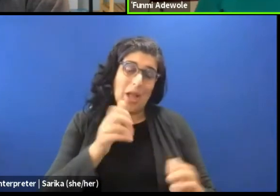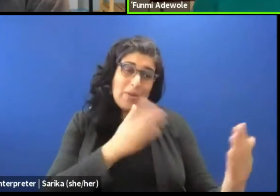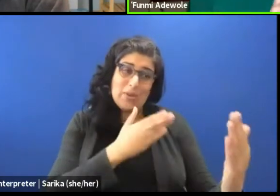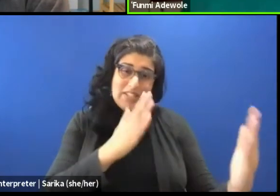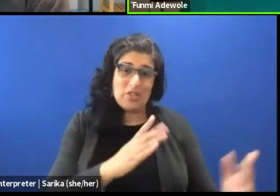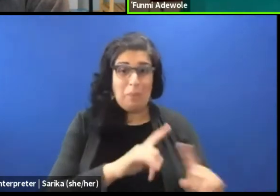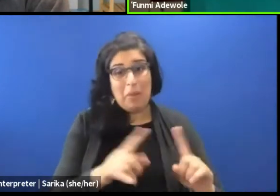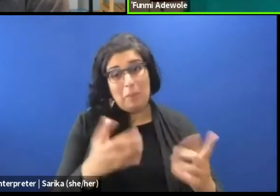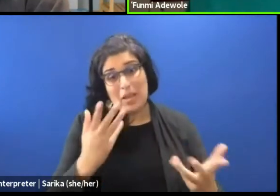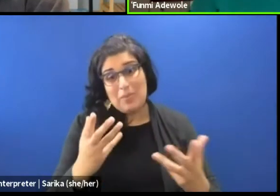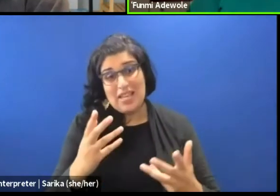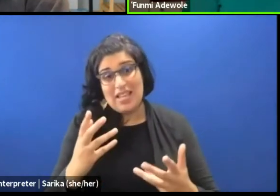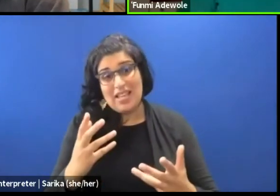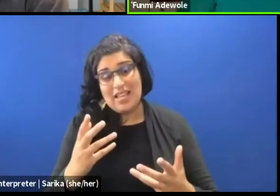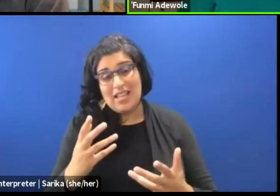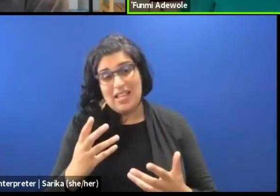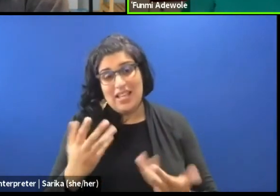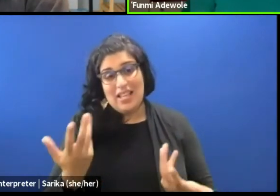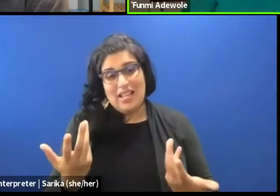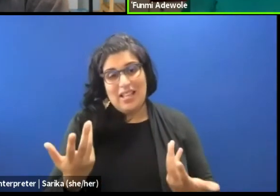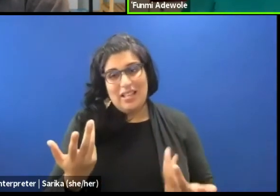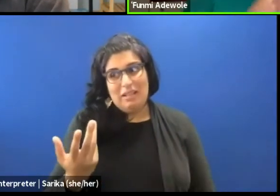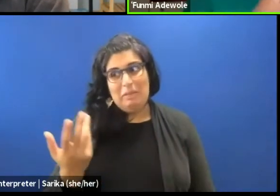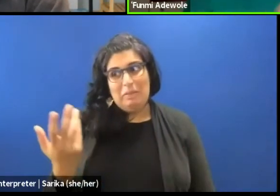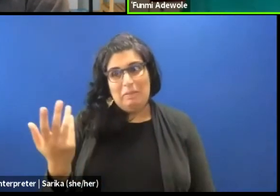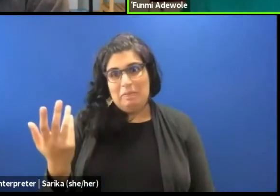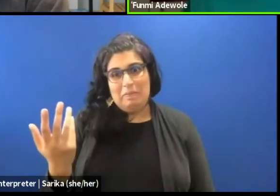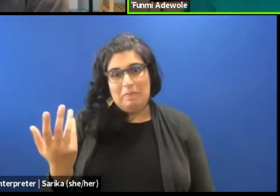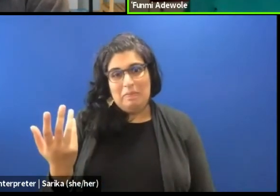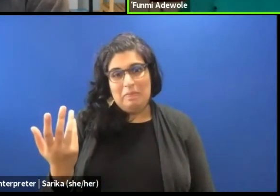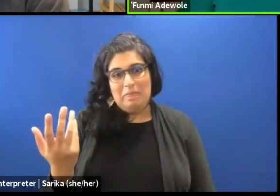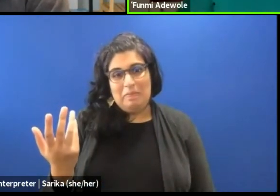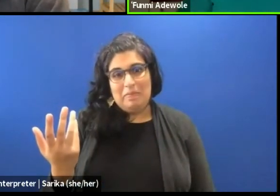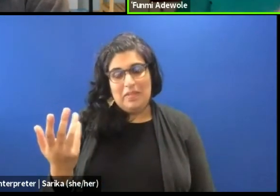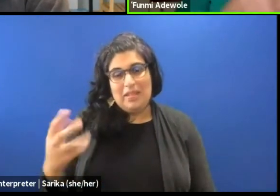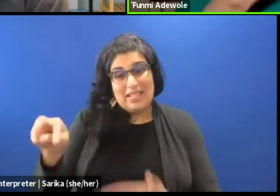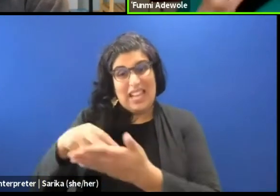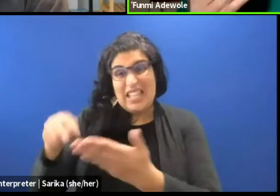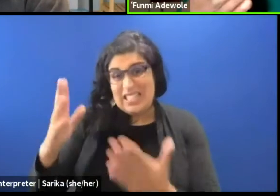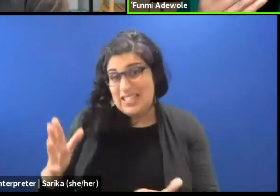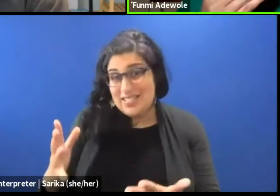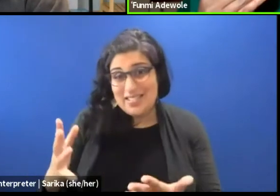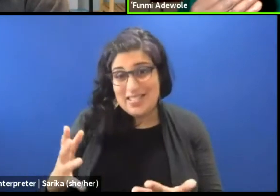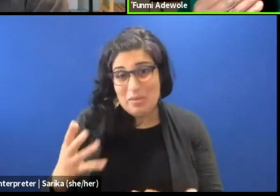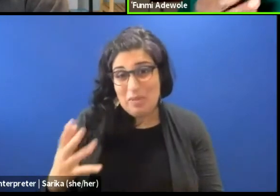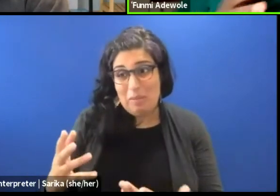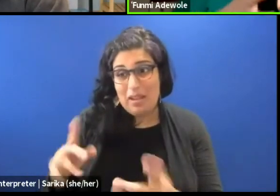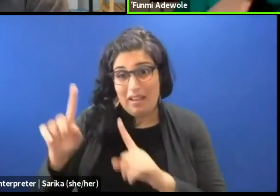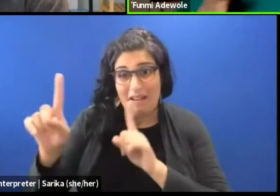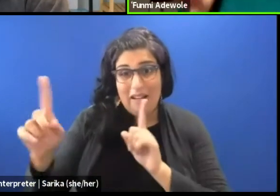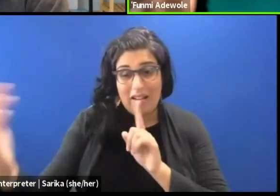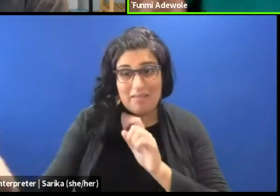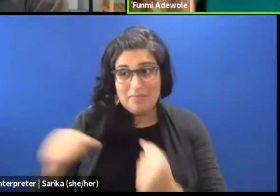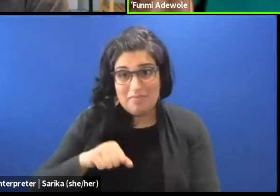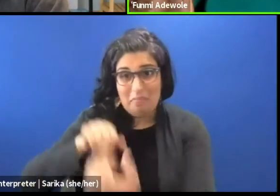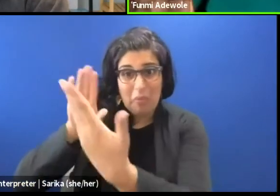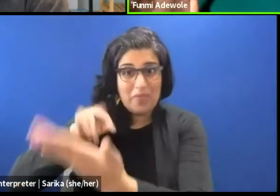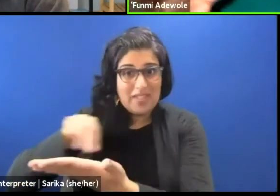it could be the dancers, you know. May be you should talk to the dancers. So, I think it's understanding the process enough